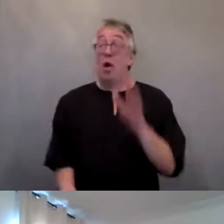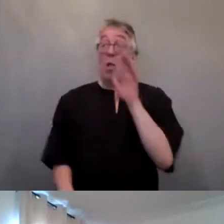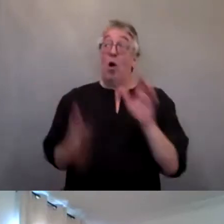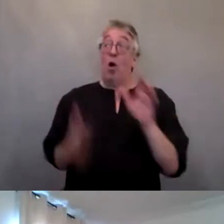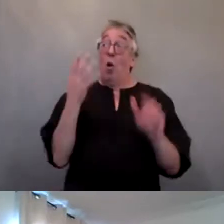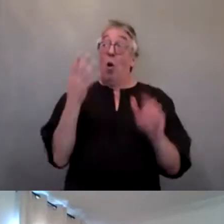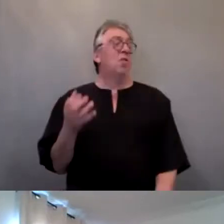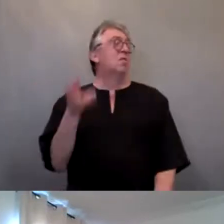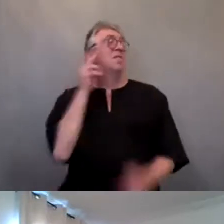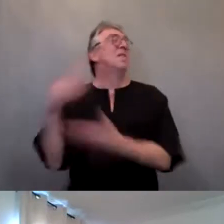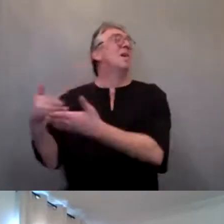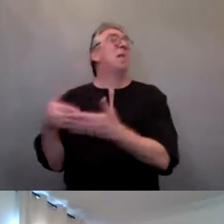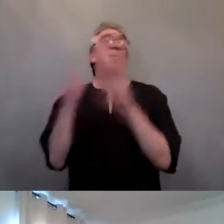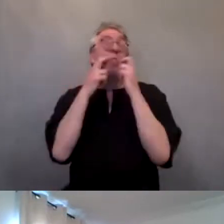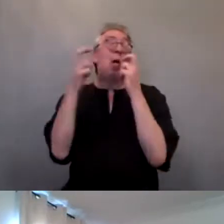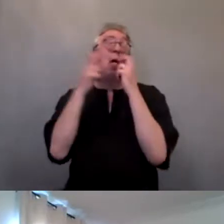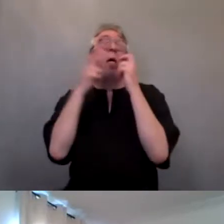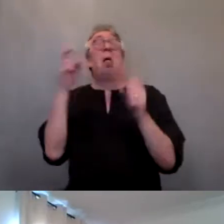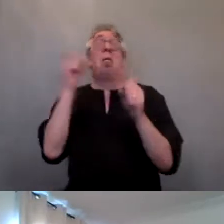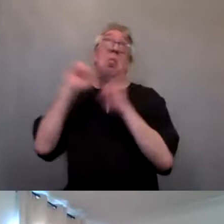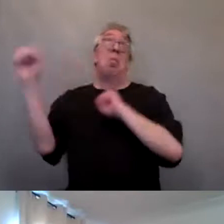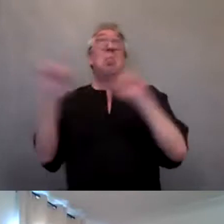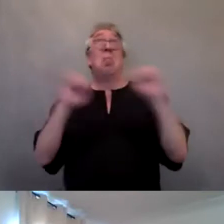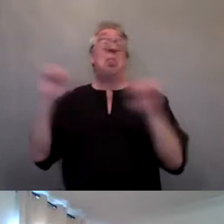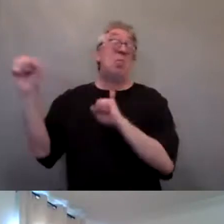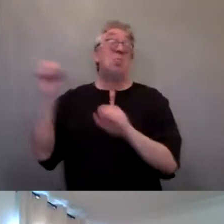mothers, for example, sleeping with cochlear implants, because they want